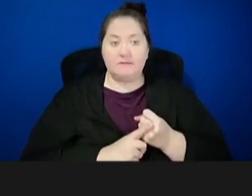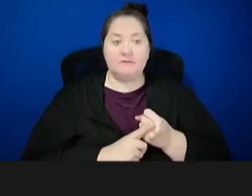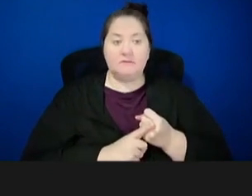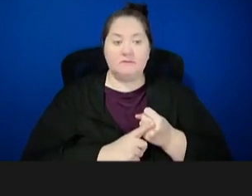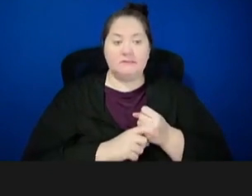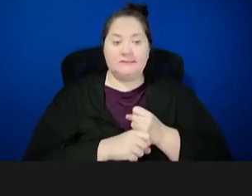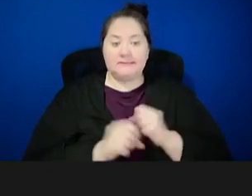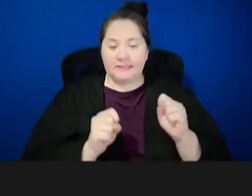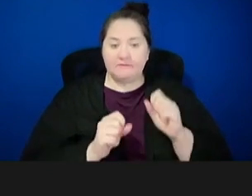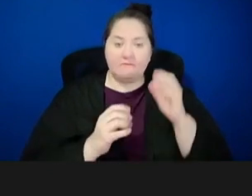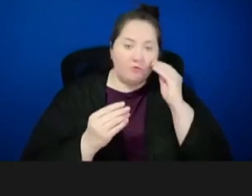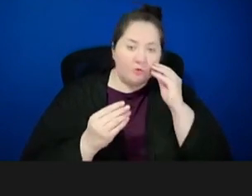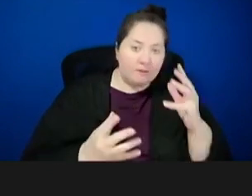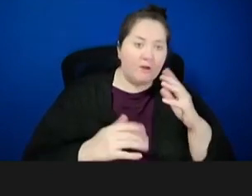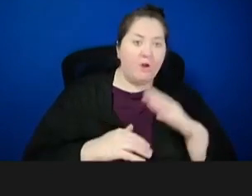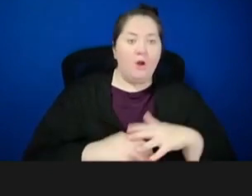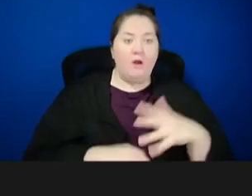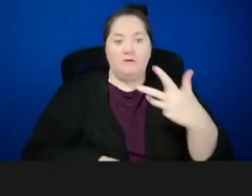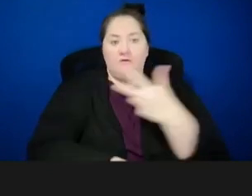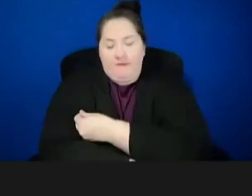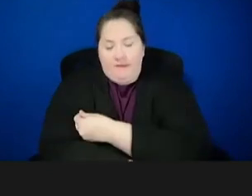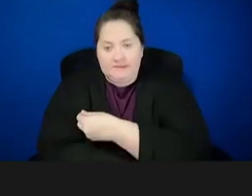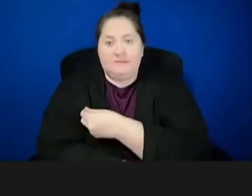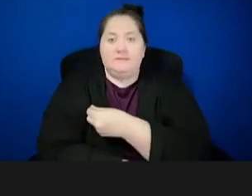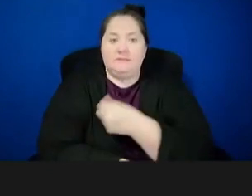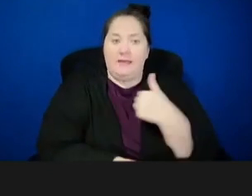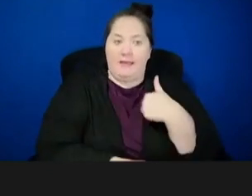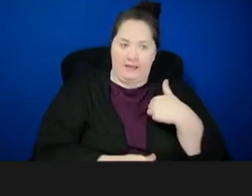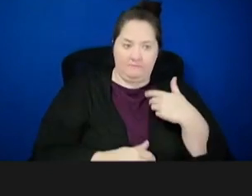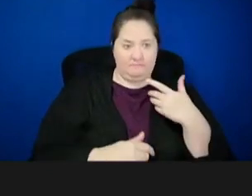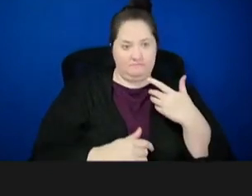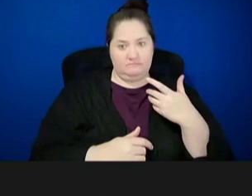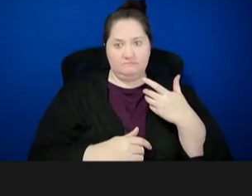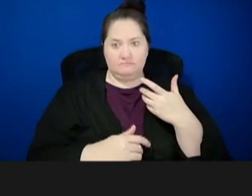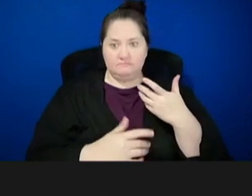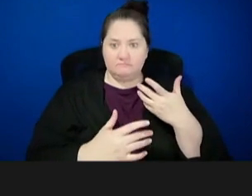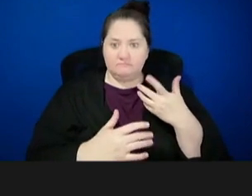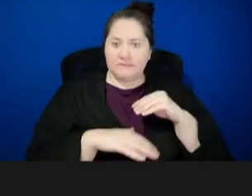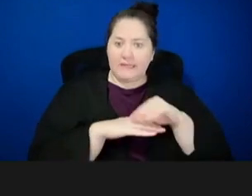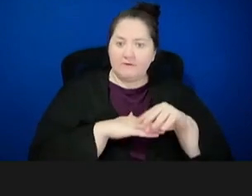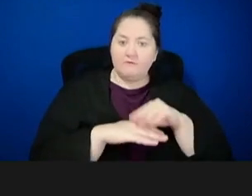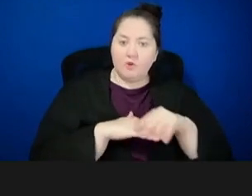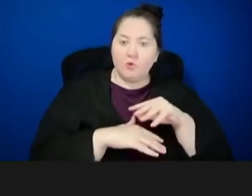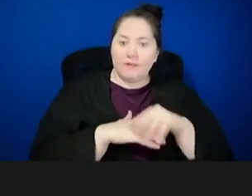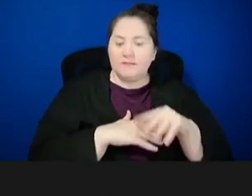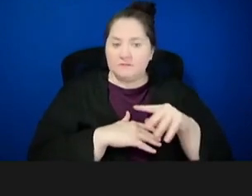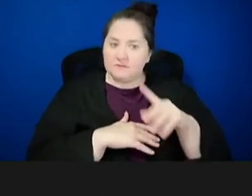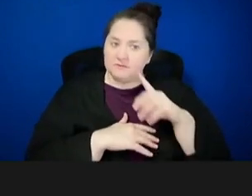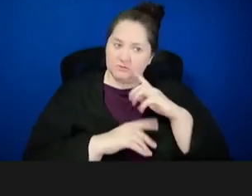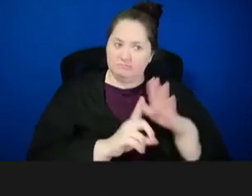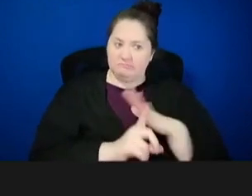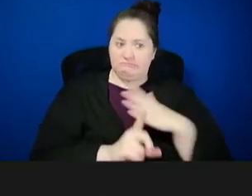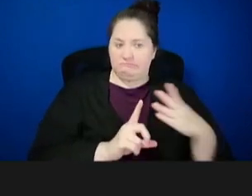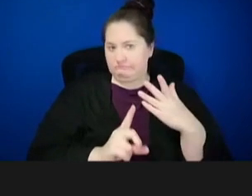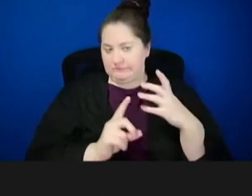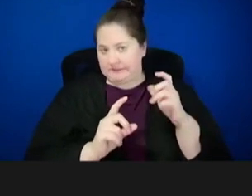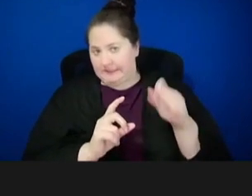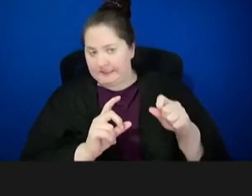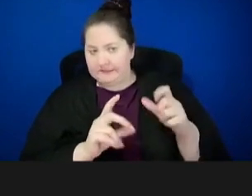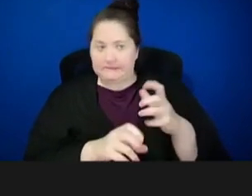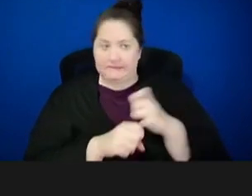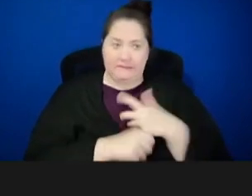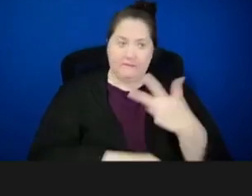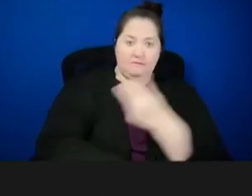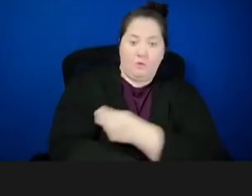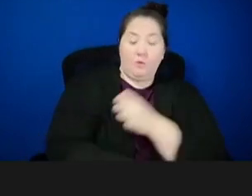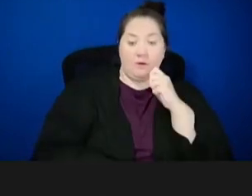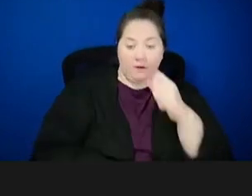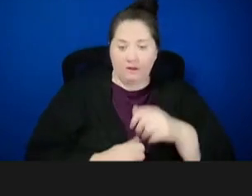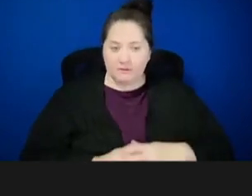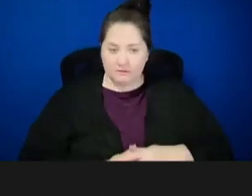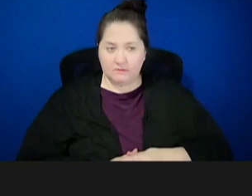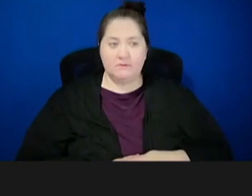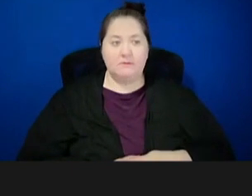information on vaccines can have in influencing the decision of pregnant people. Next slide.